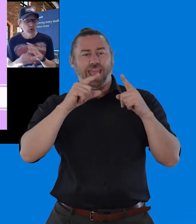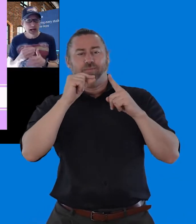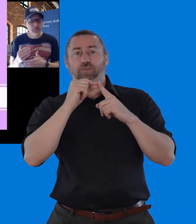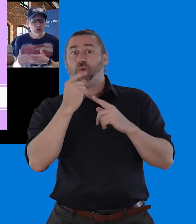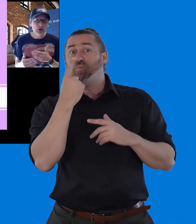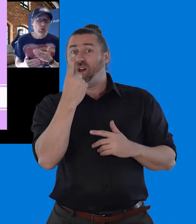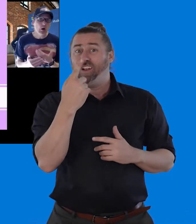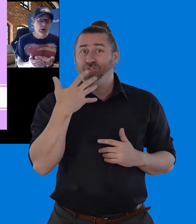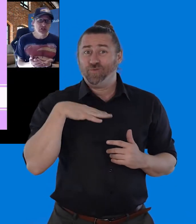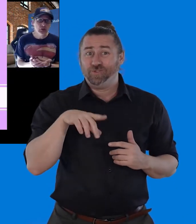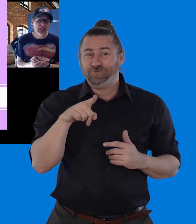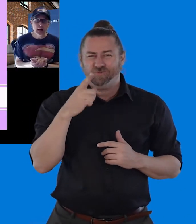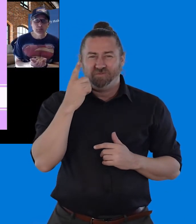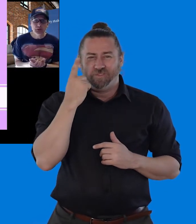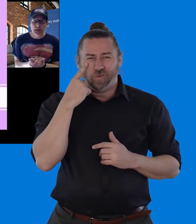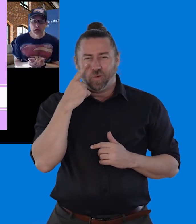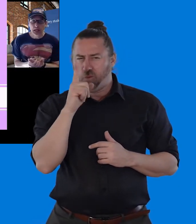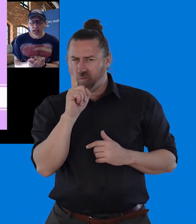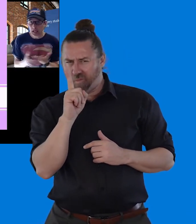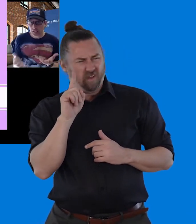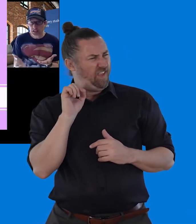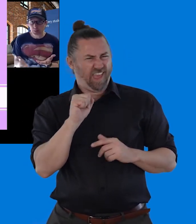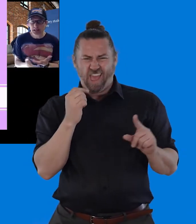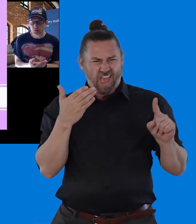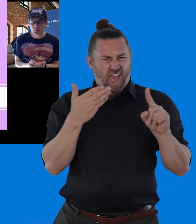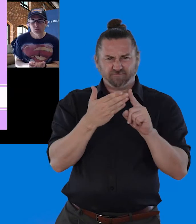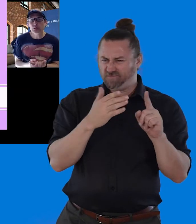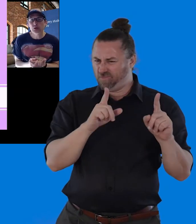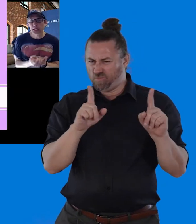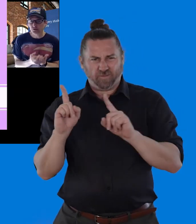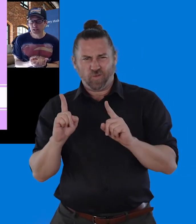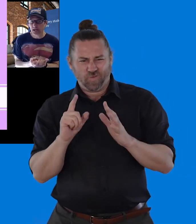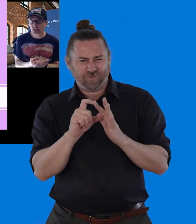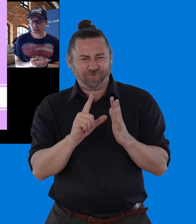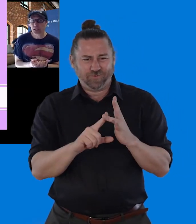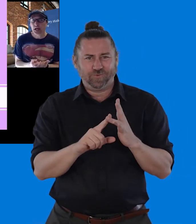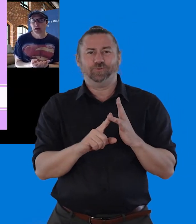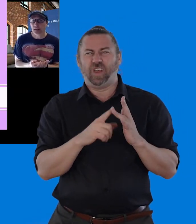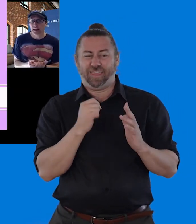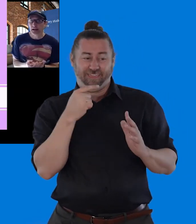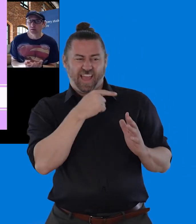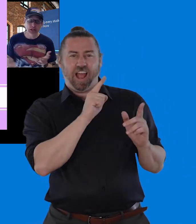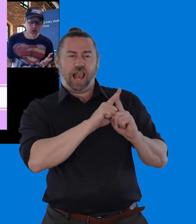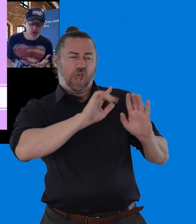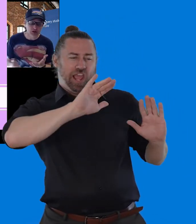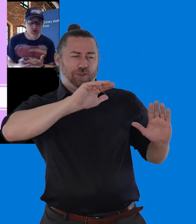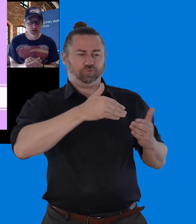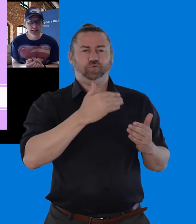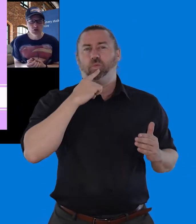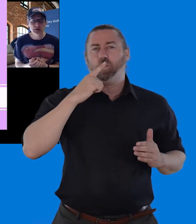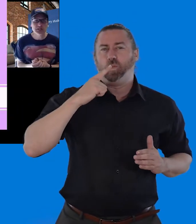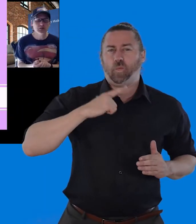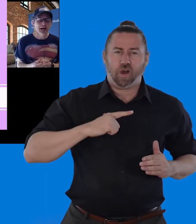If you wanna have a look at what we're doing in this space, we do a really good introduction there and we're really good if I do say so myself.